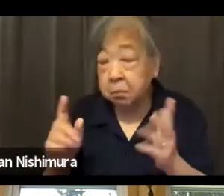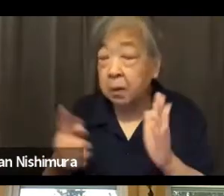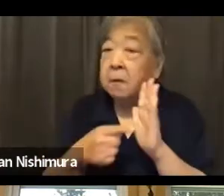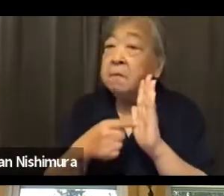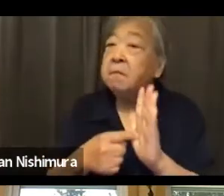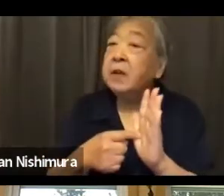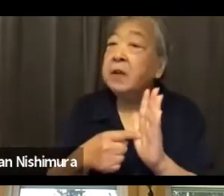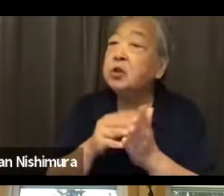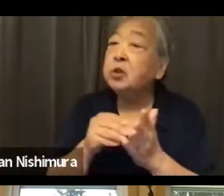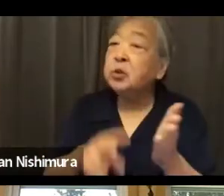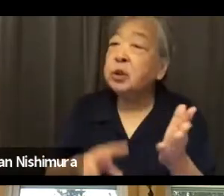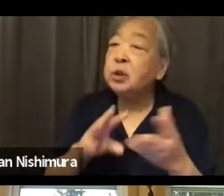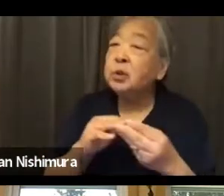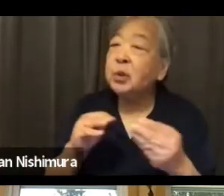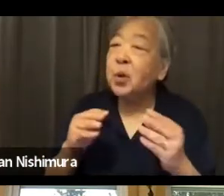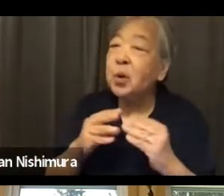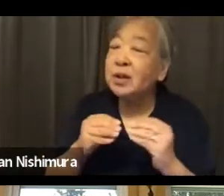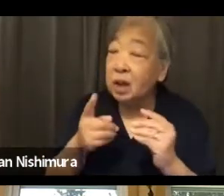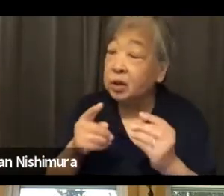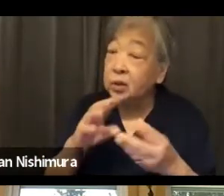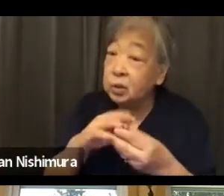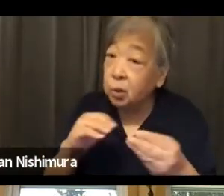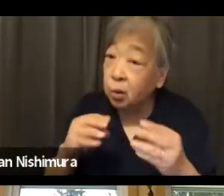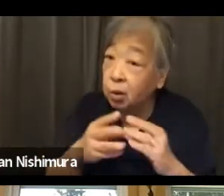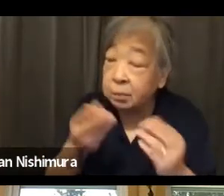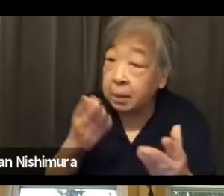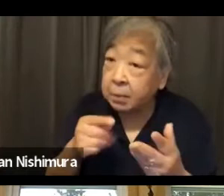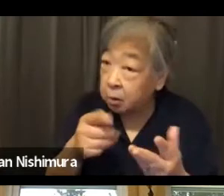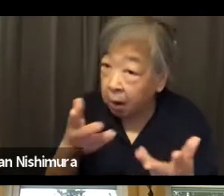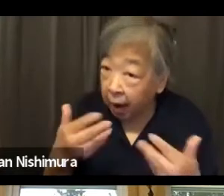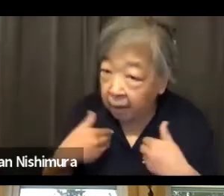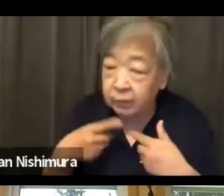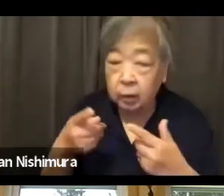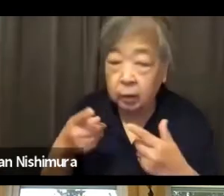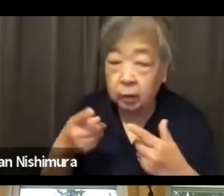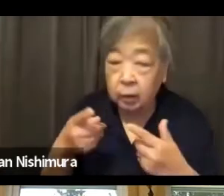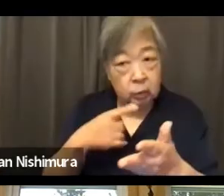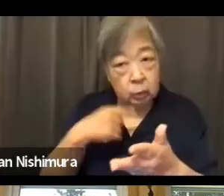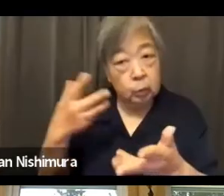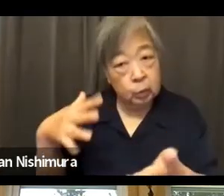These student stories that you might have of study abroad students in general to include